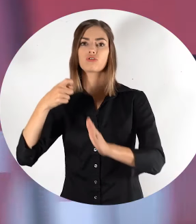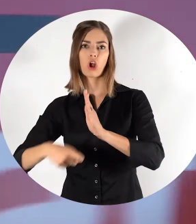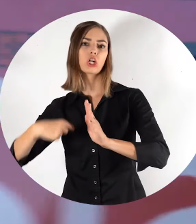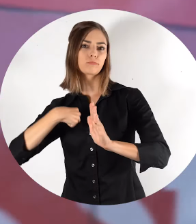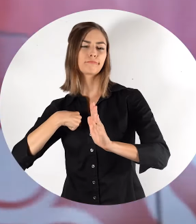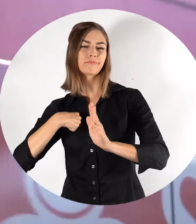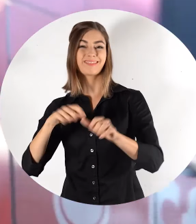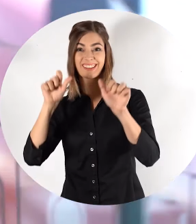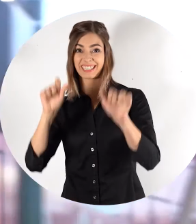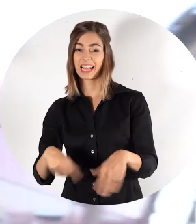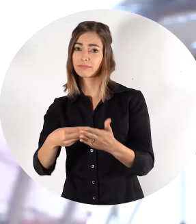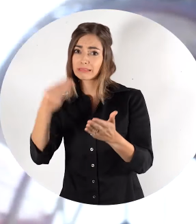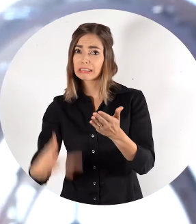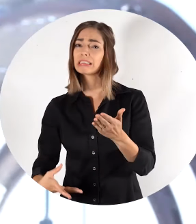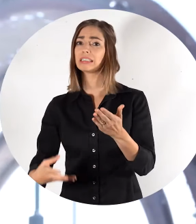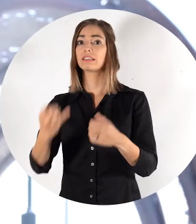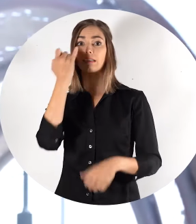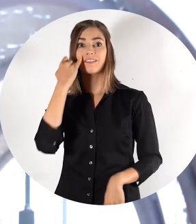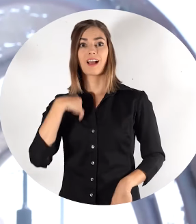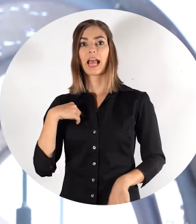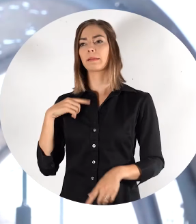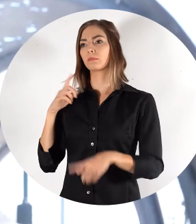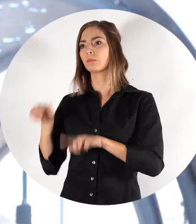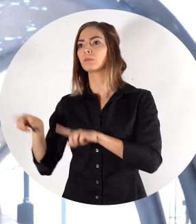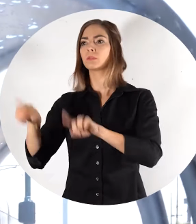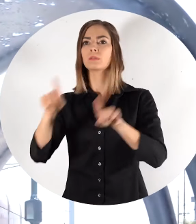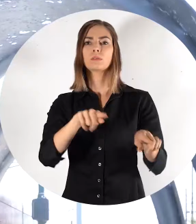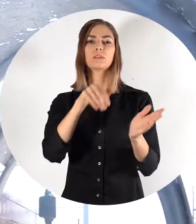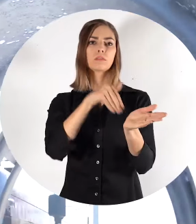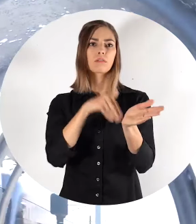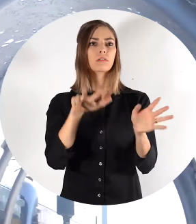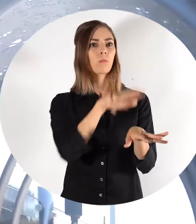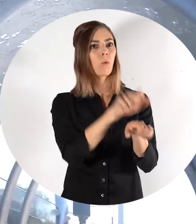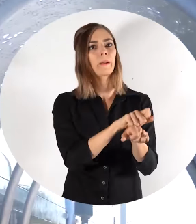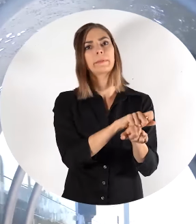I am charged a fare, which can be pricey if I'm going to many doctor's appointments